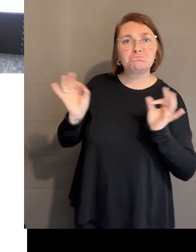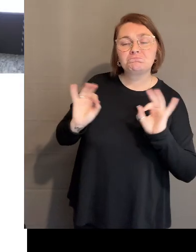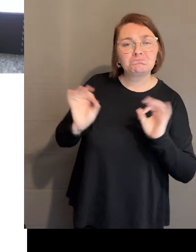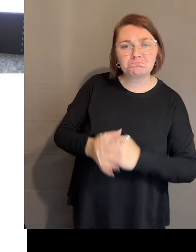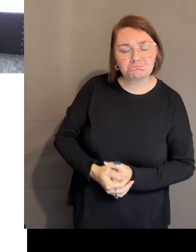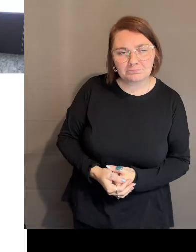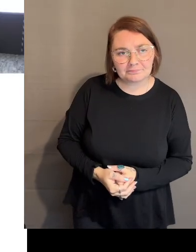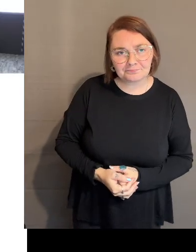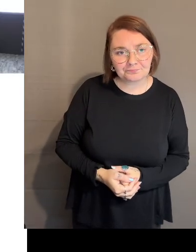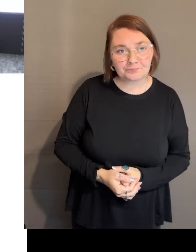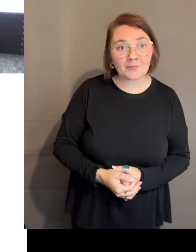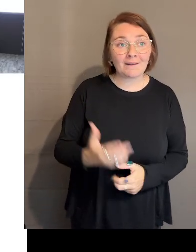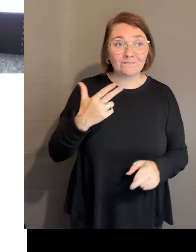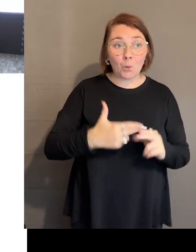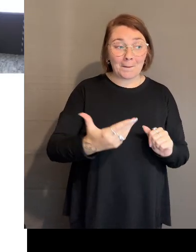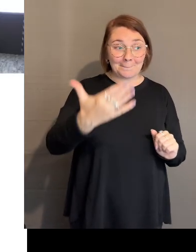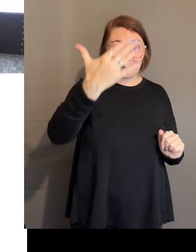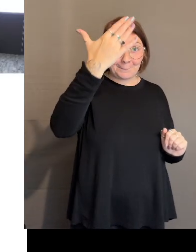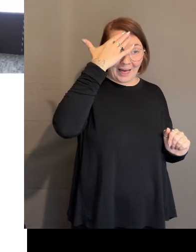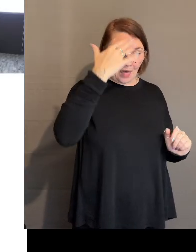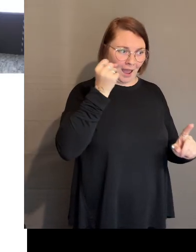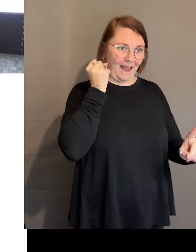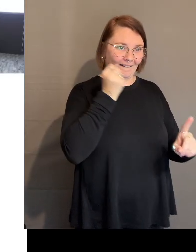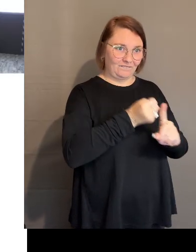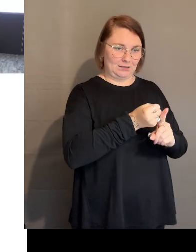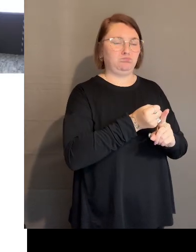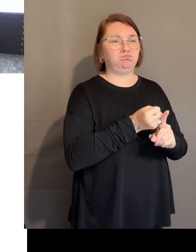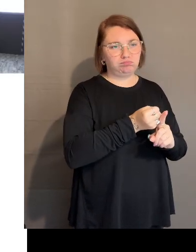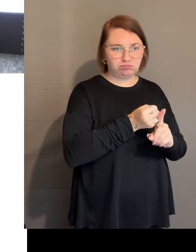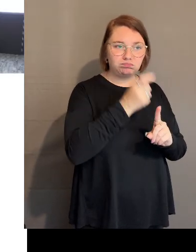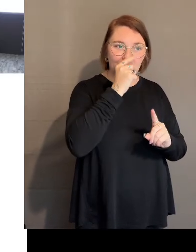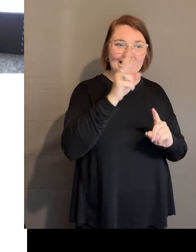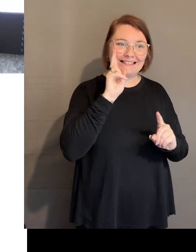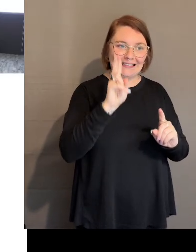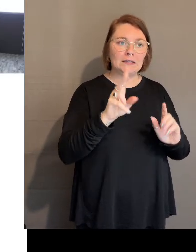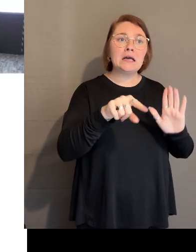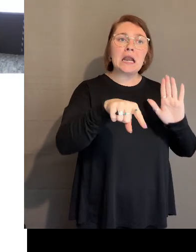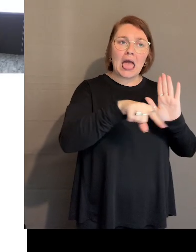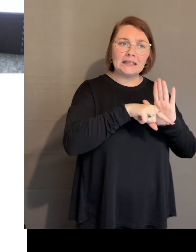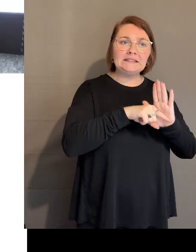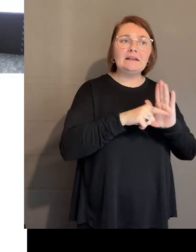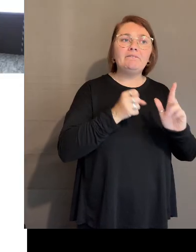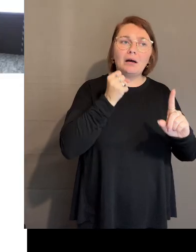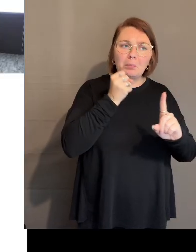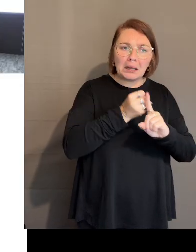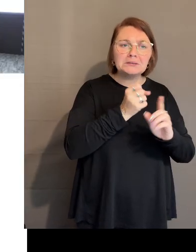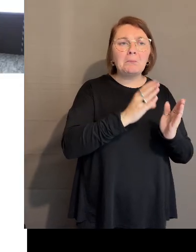For fathers. Now, for mothers, the effect disappears. The negative effect disappears after a full…